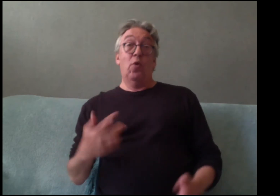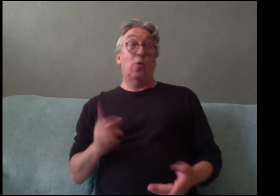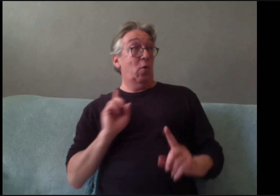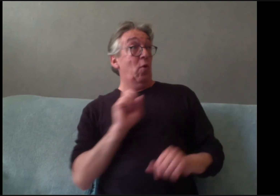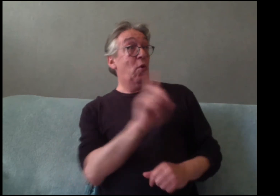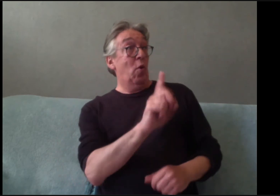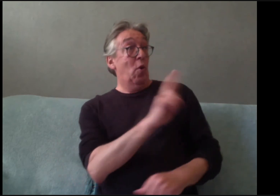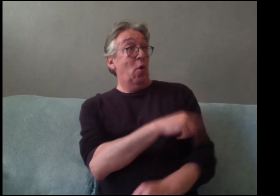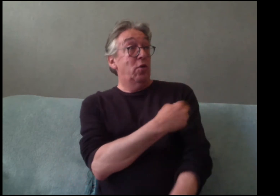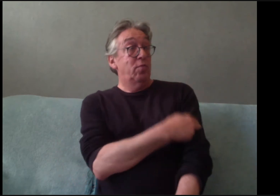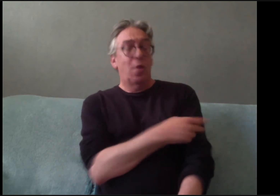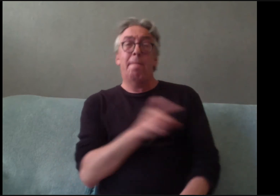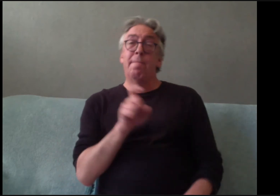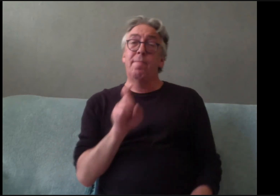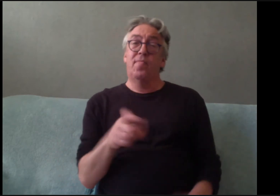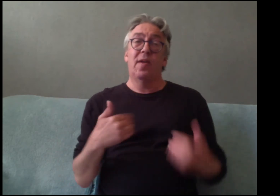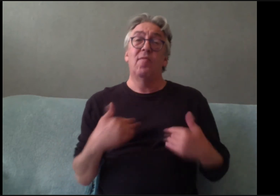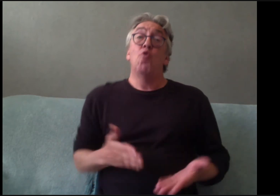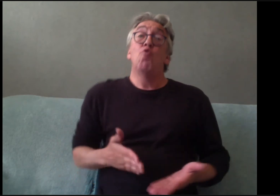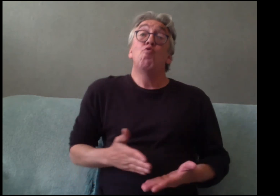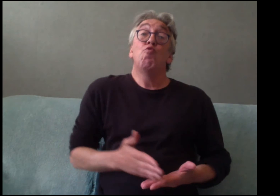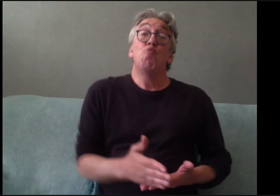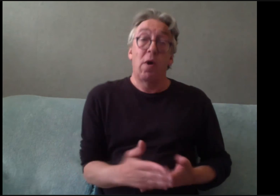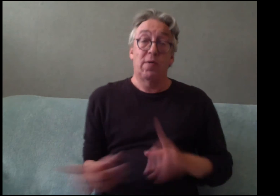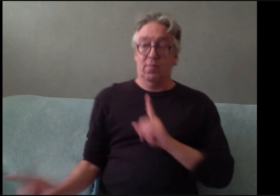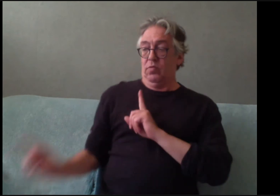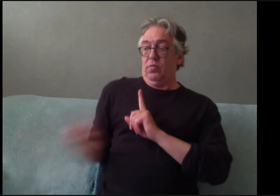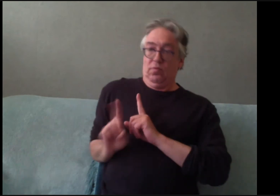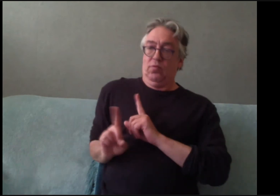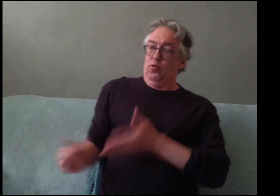in order to help with communication or highlighting the sensory needs